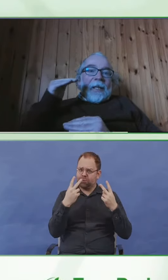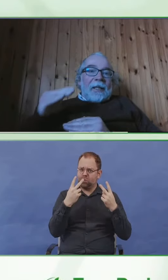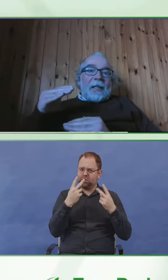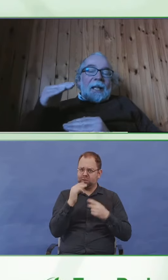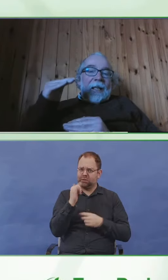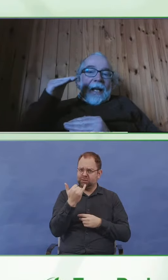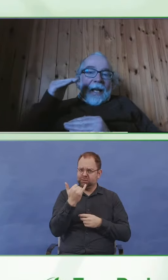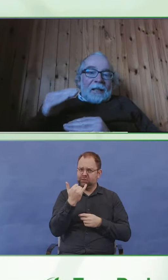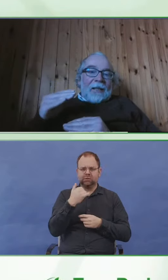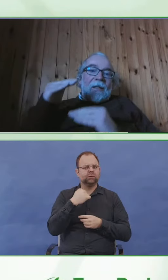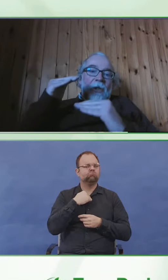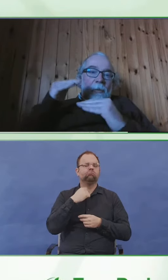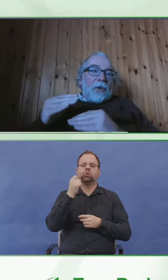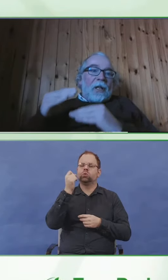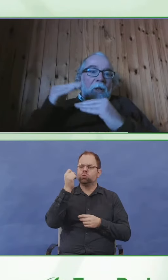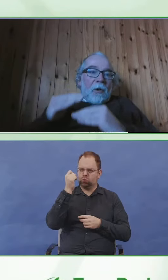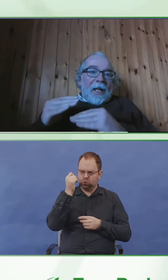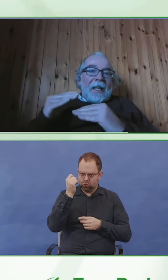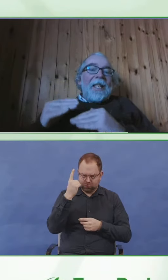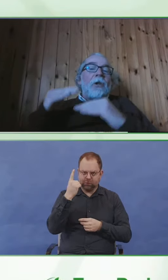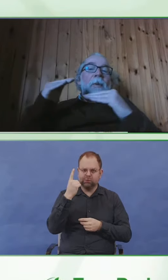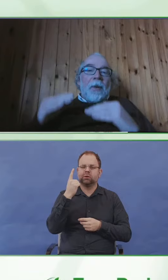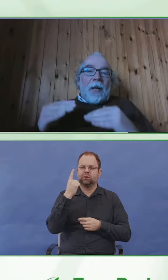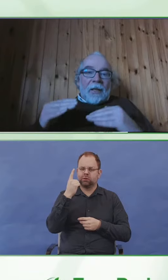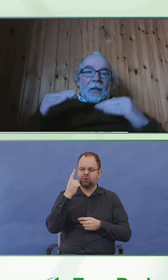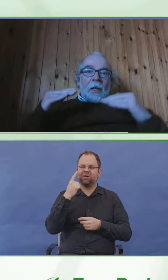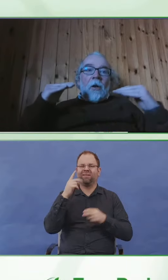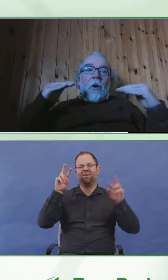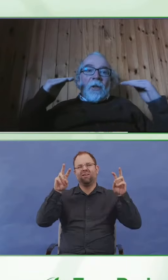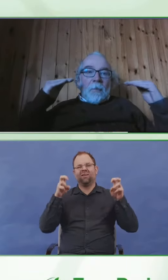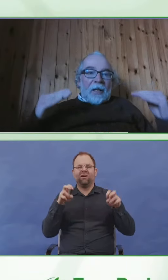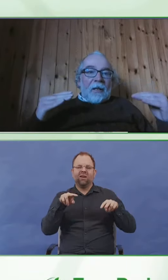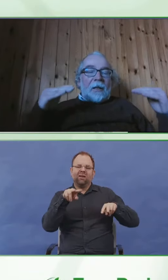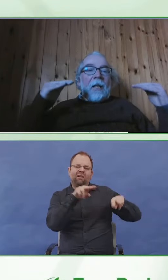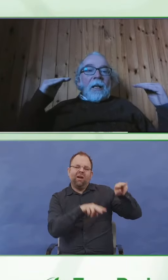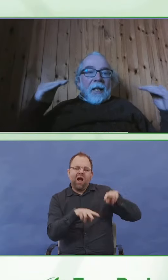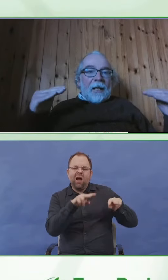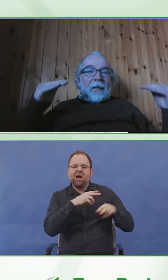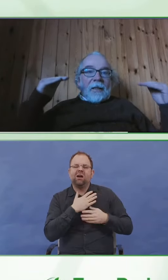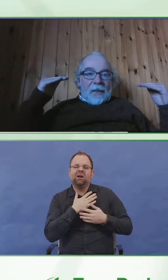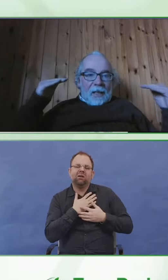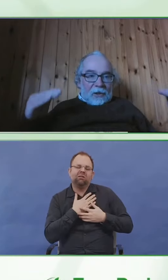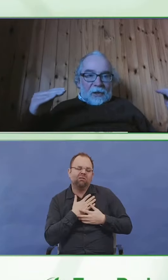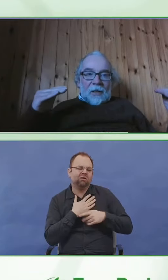disabilities and the support required need to be part of the bigger care discussions.